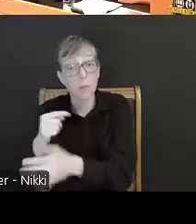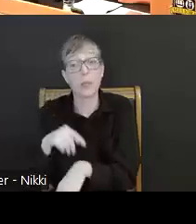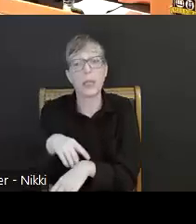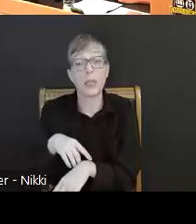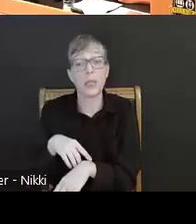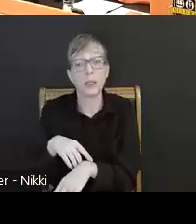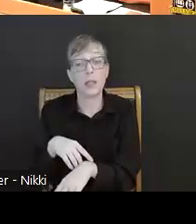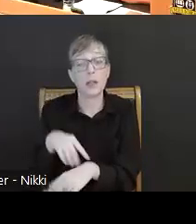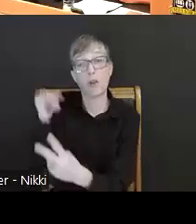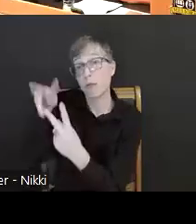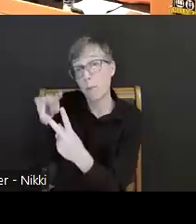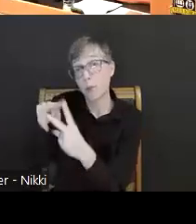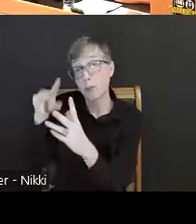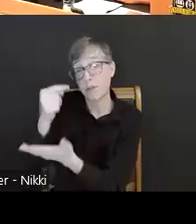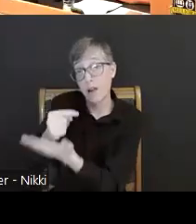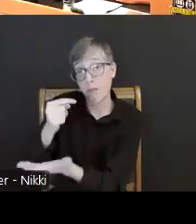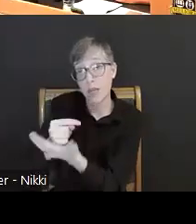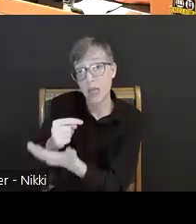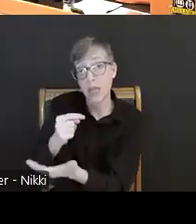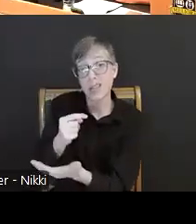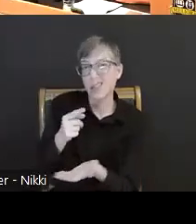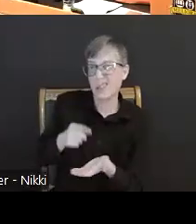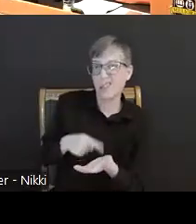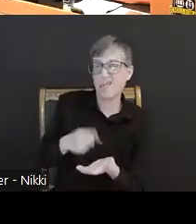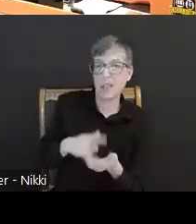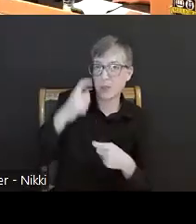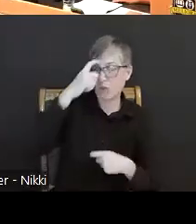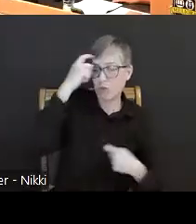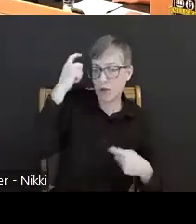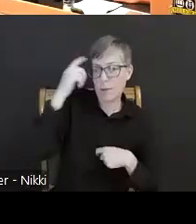some of their symptoms of trauma are affecting their relationships around them so um I'm going